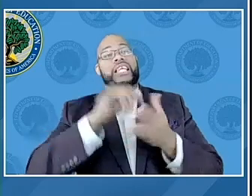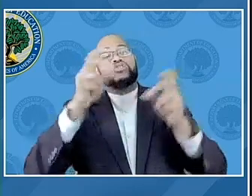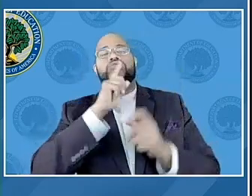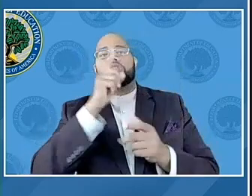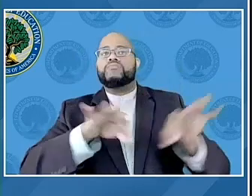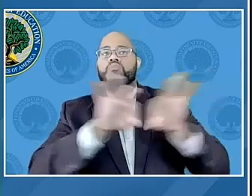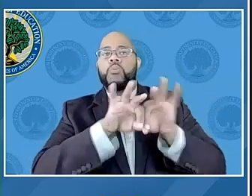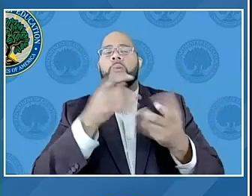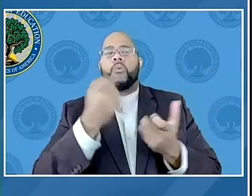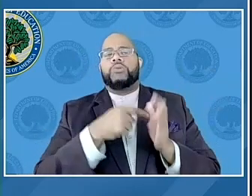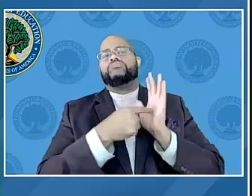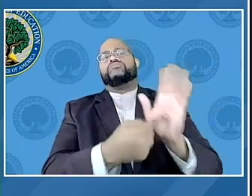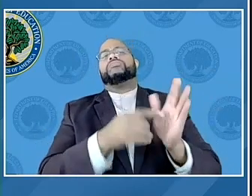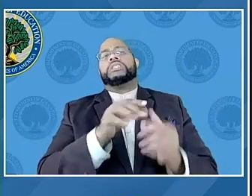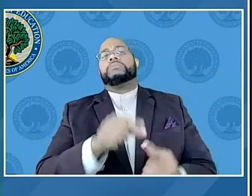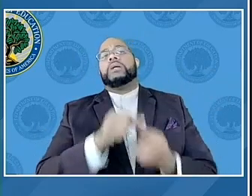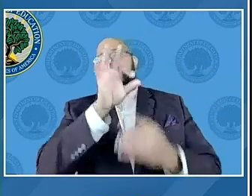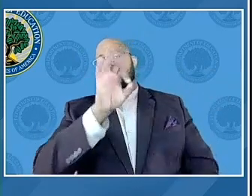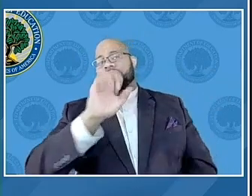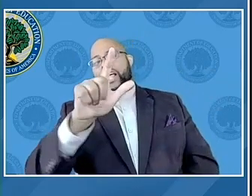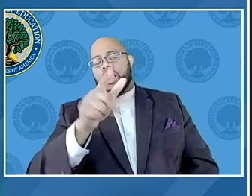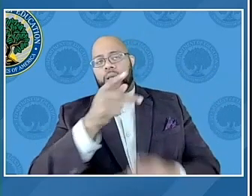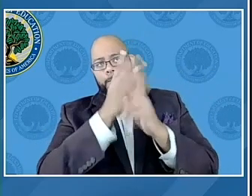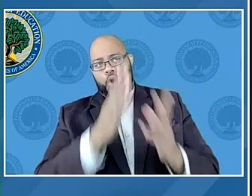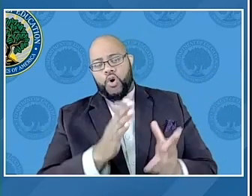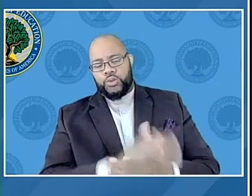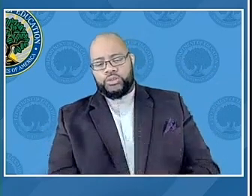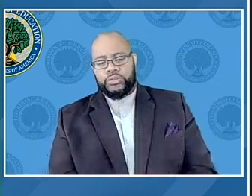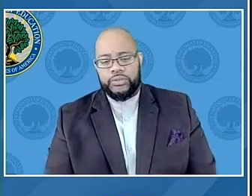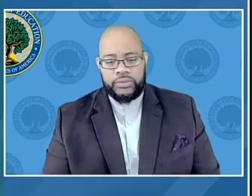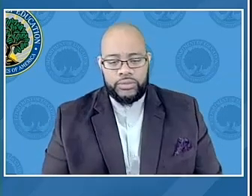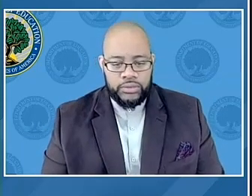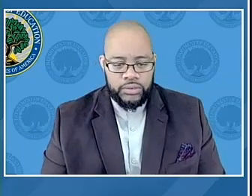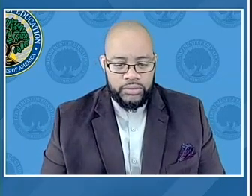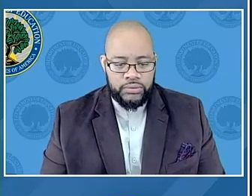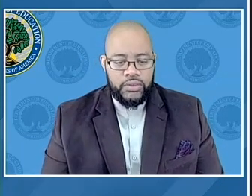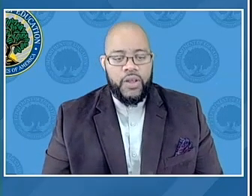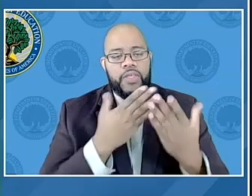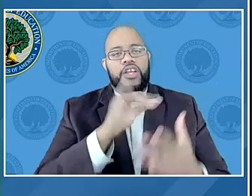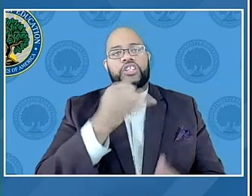point out, especially for FFEL borrowers. Thank you, Jessica. Richard.